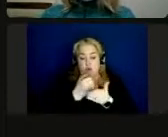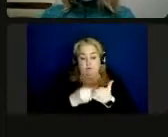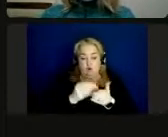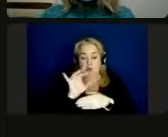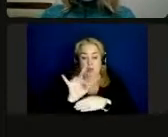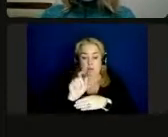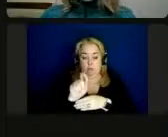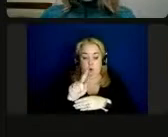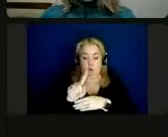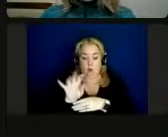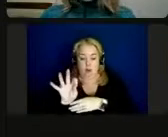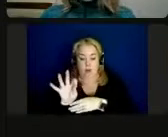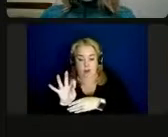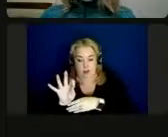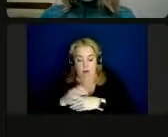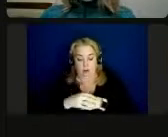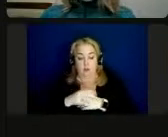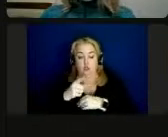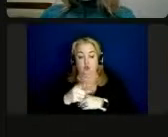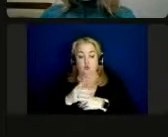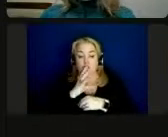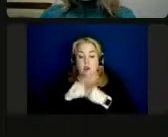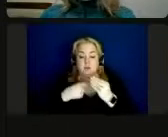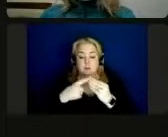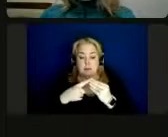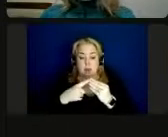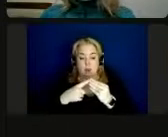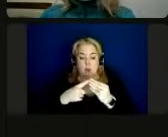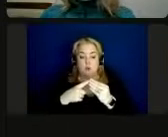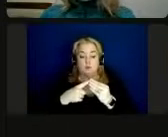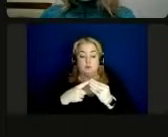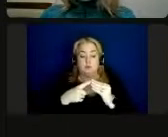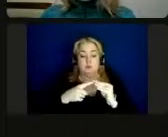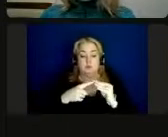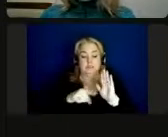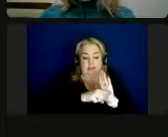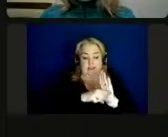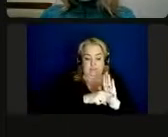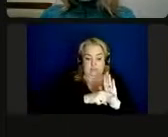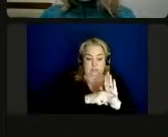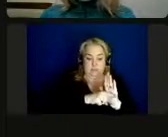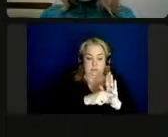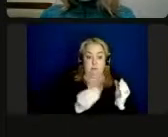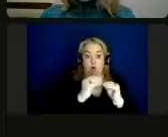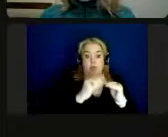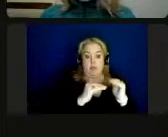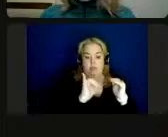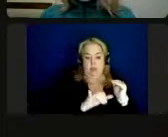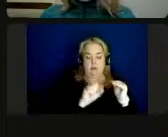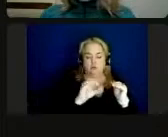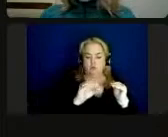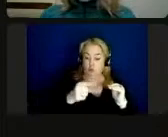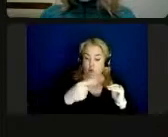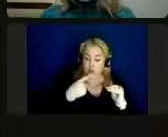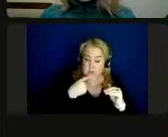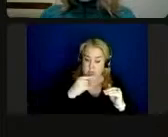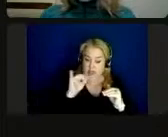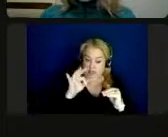THE HIGHEST POTENTIAL ONE THAT STILL IS ONLY ADDITIONAL ANNUAL REVENUE OF EIGHT POINT ONE